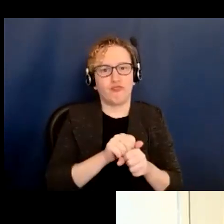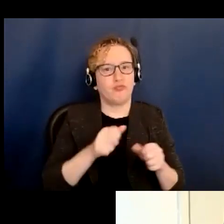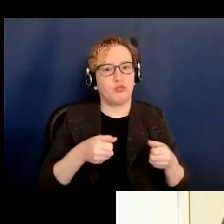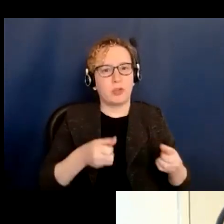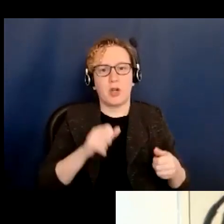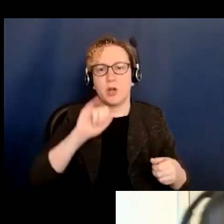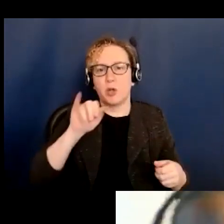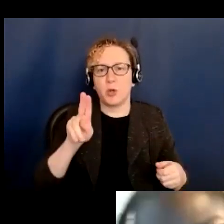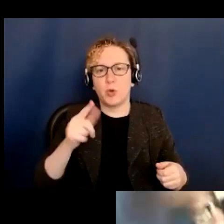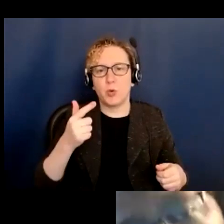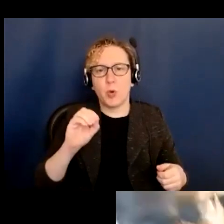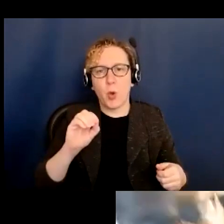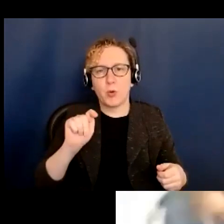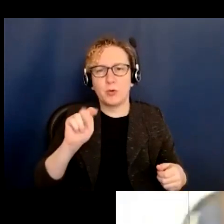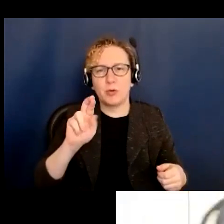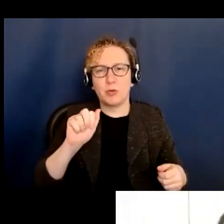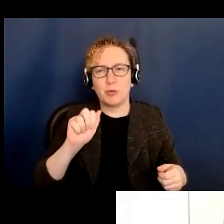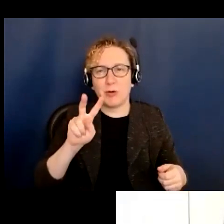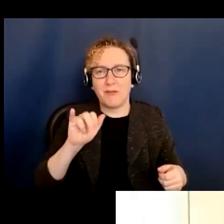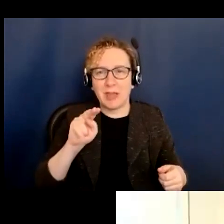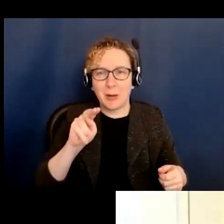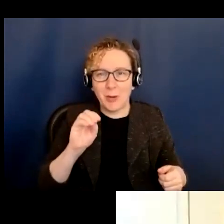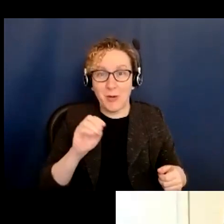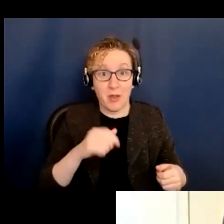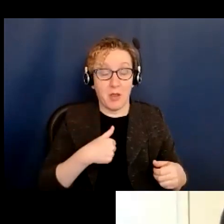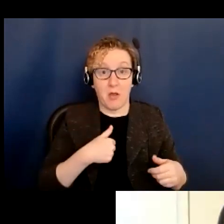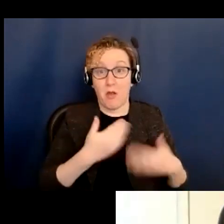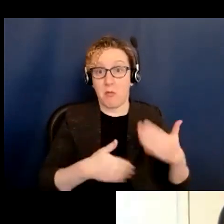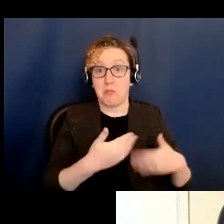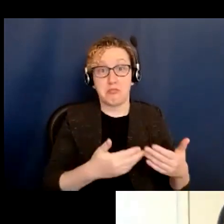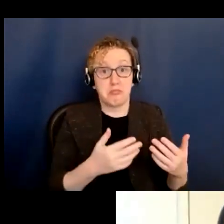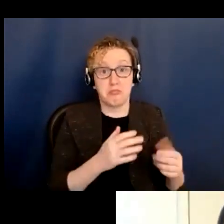and they would not even anticipate what they will encounter.